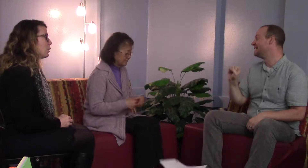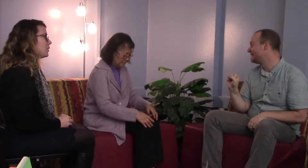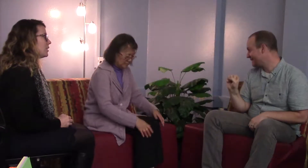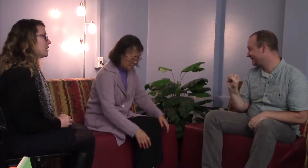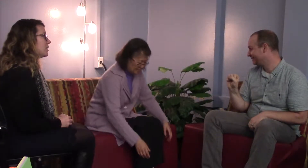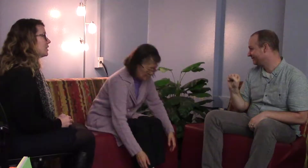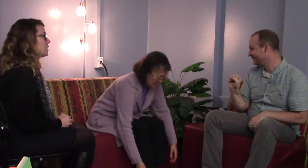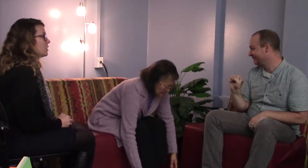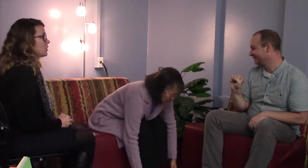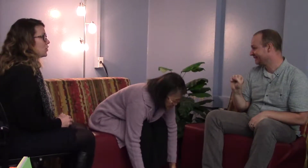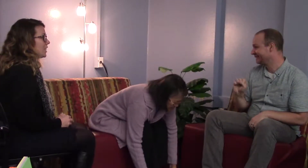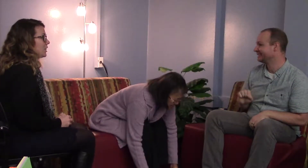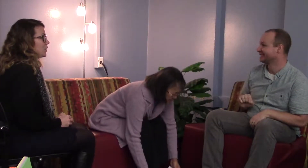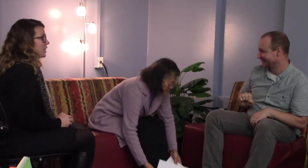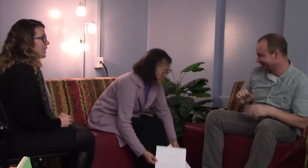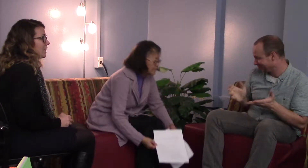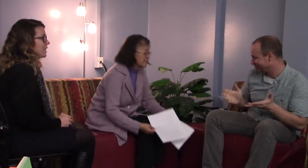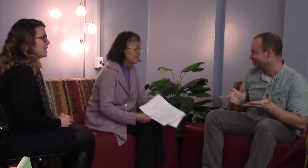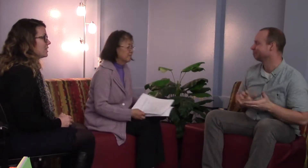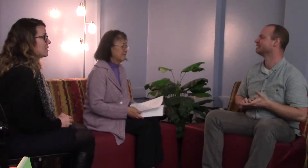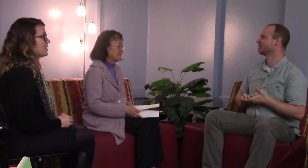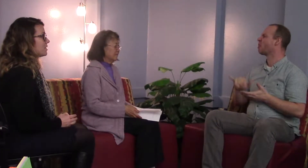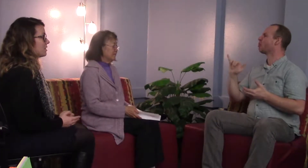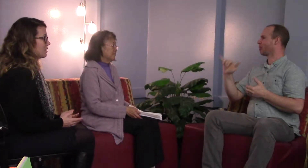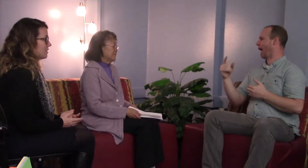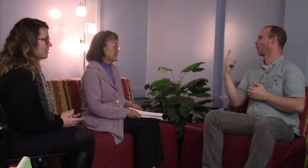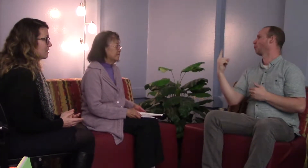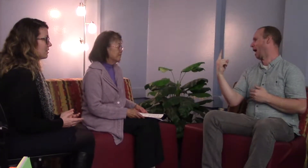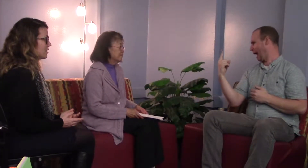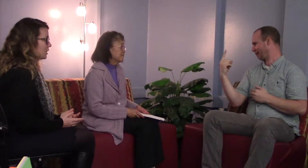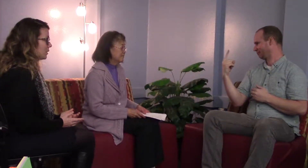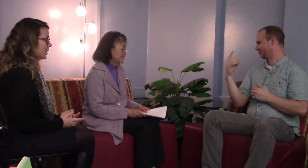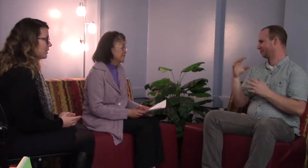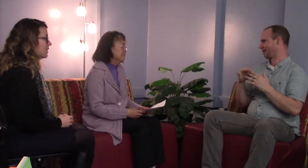how she or he is doing?"